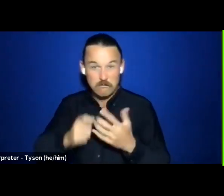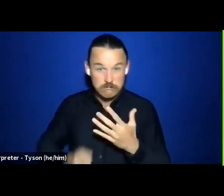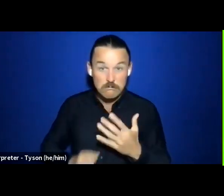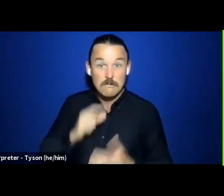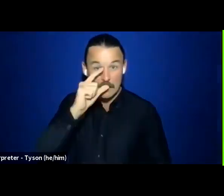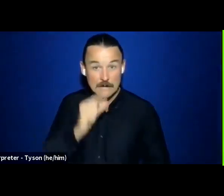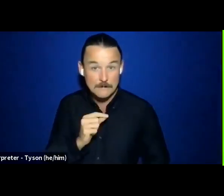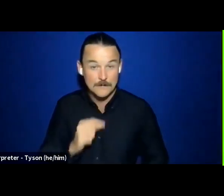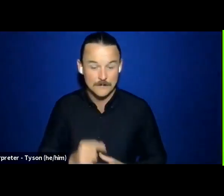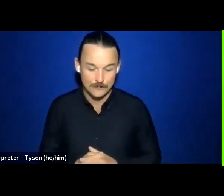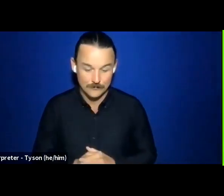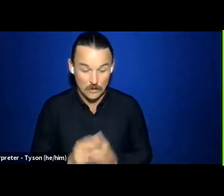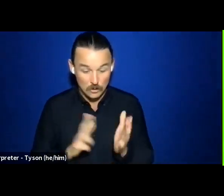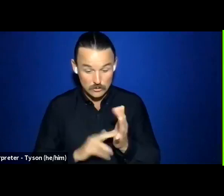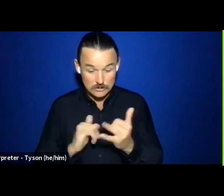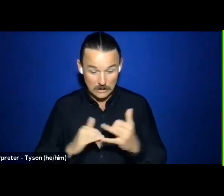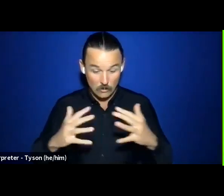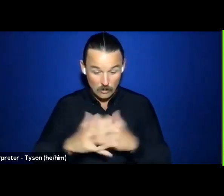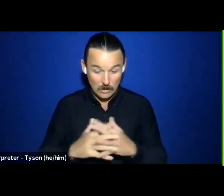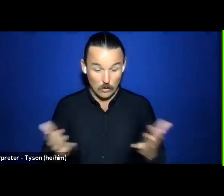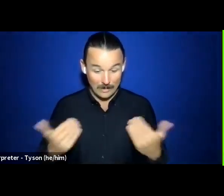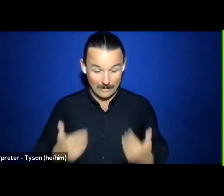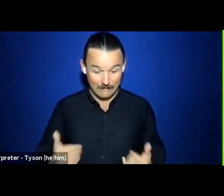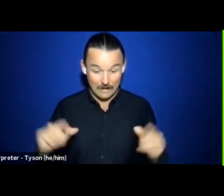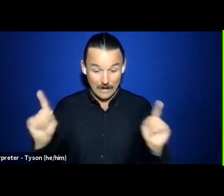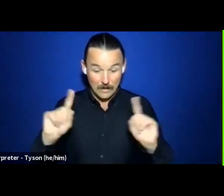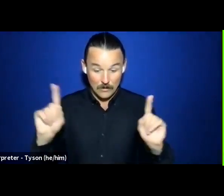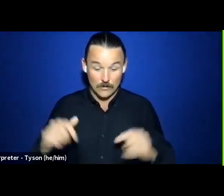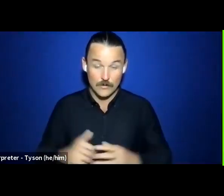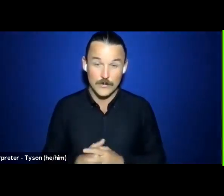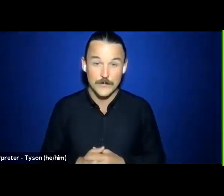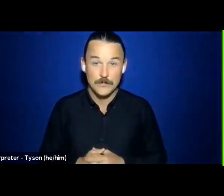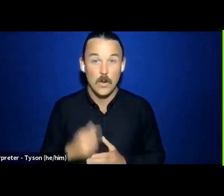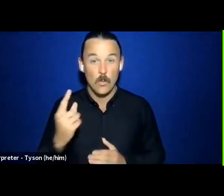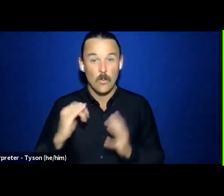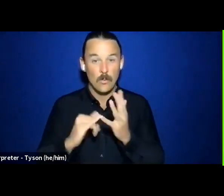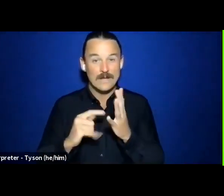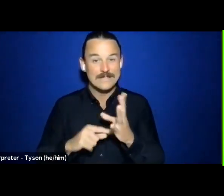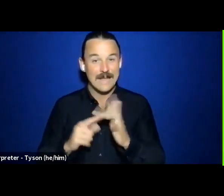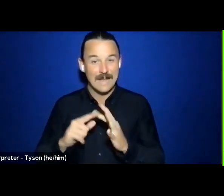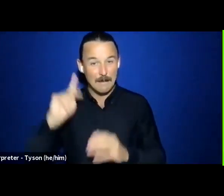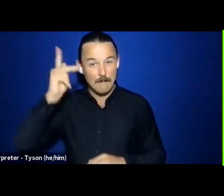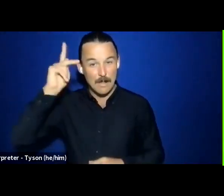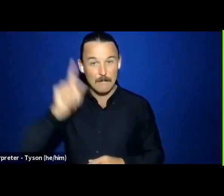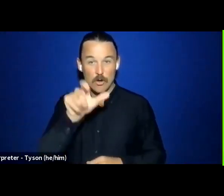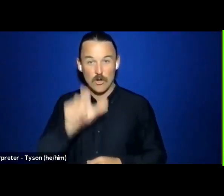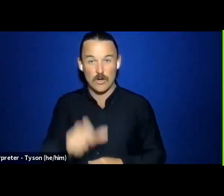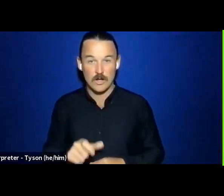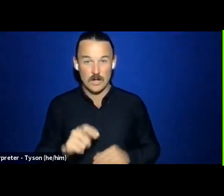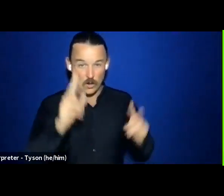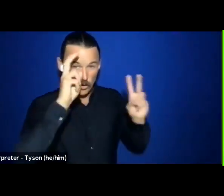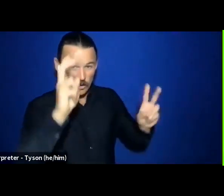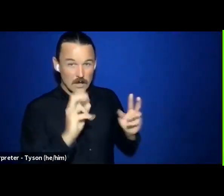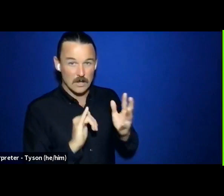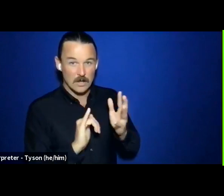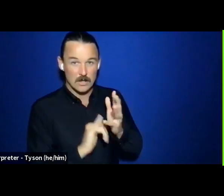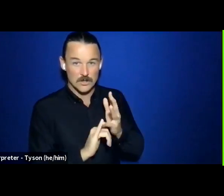of their sexual orientation. , and in new South Wales where I currently live ones I currently live one state parliament. arian who I won't name, let's